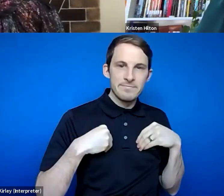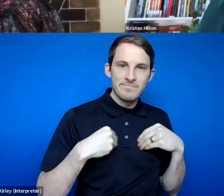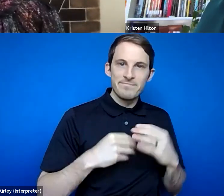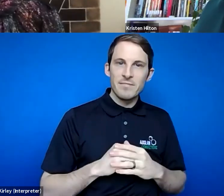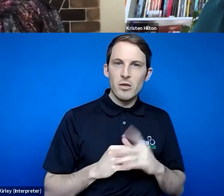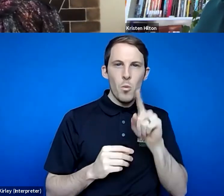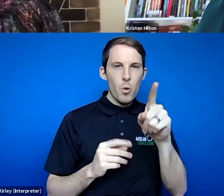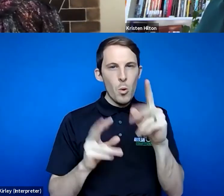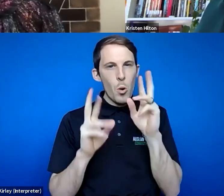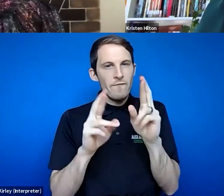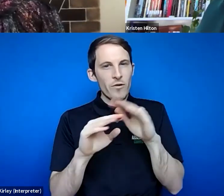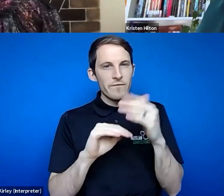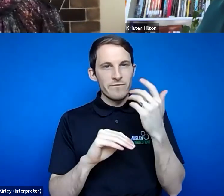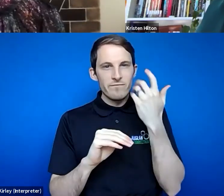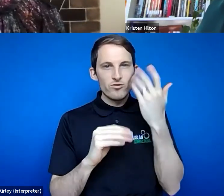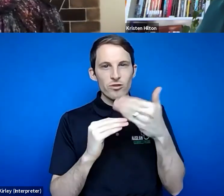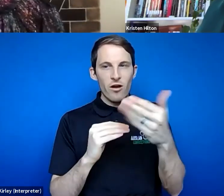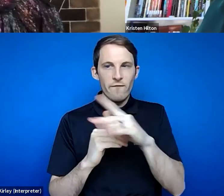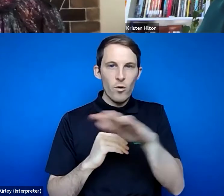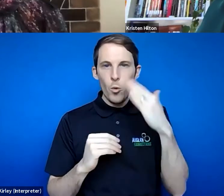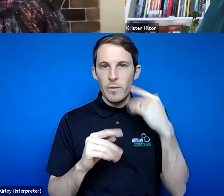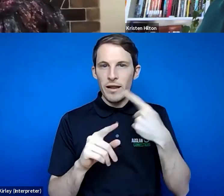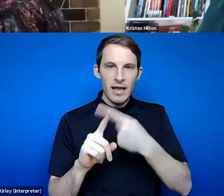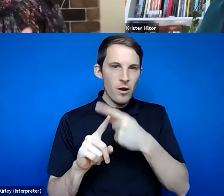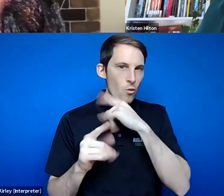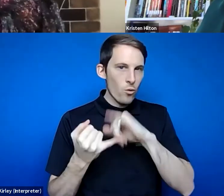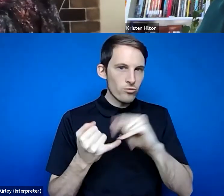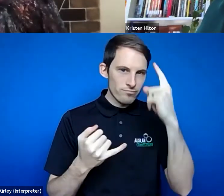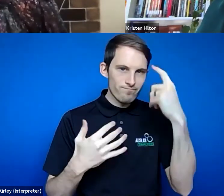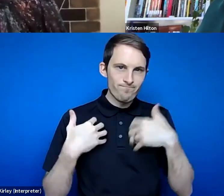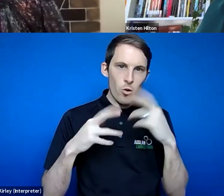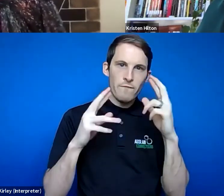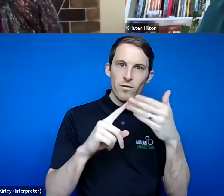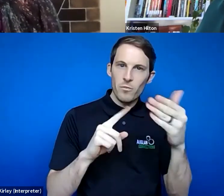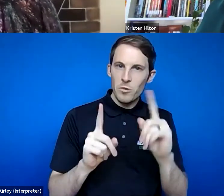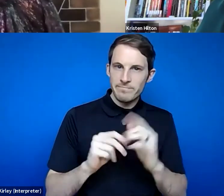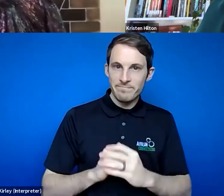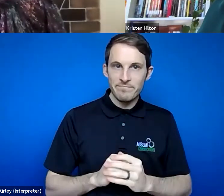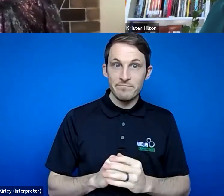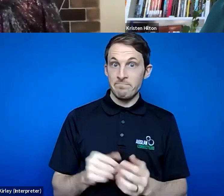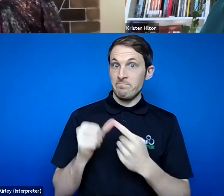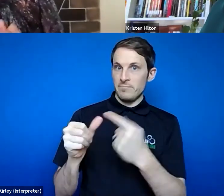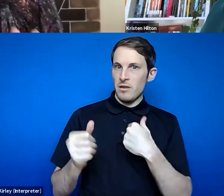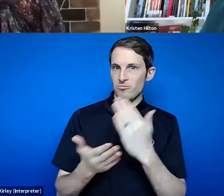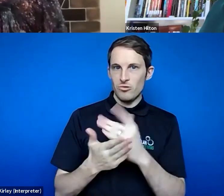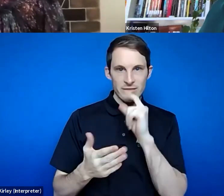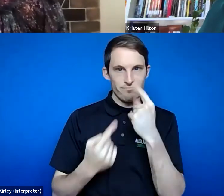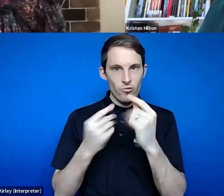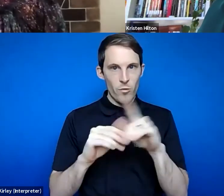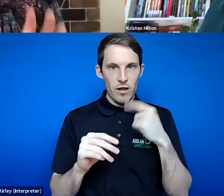of women and girls? HON. JULIA GILLARD: I do just want to - I will certainly tell you what I'm hopeful about but I do want to pick up that evidence point